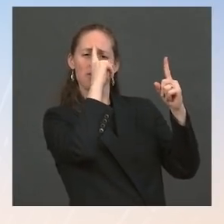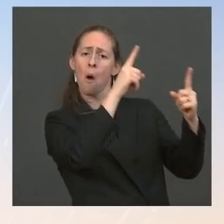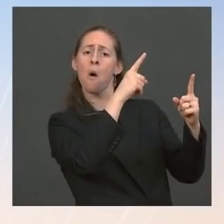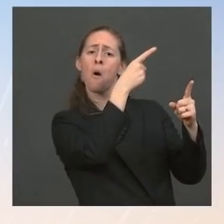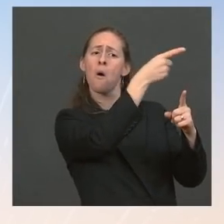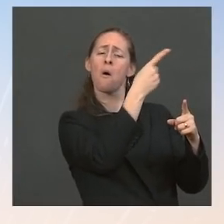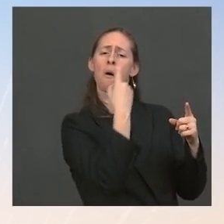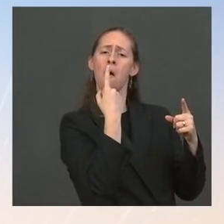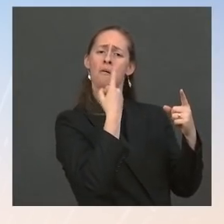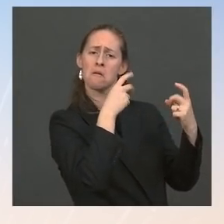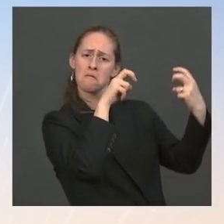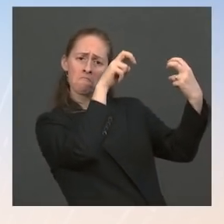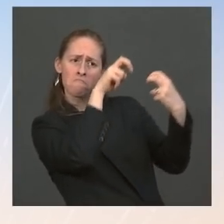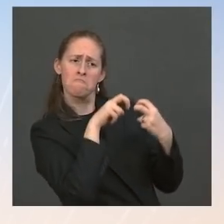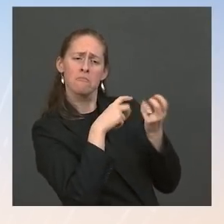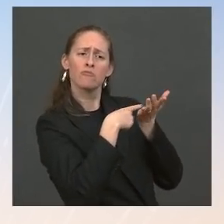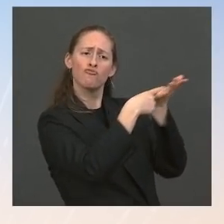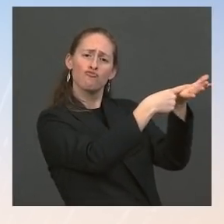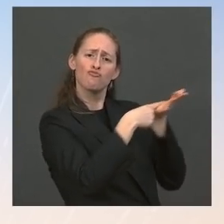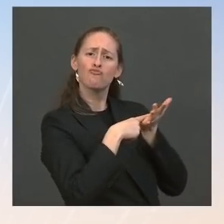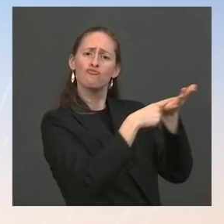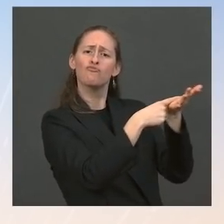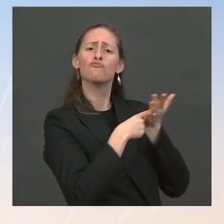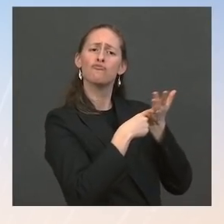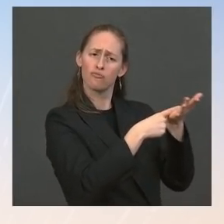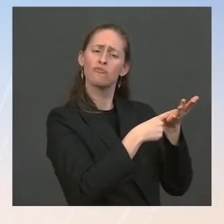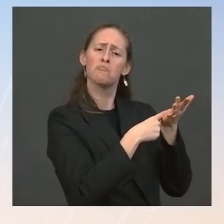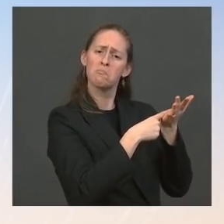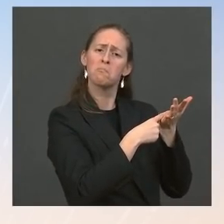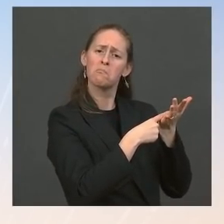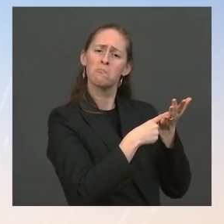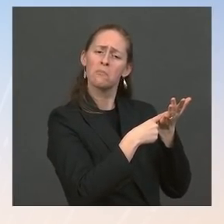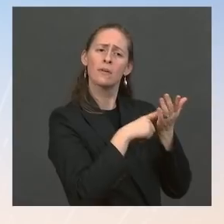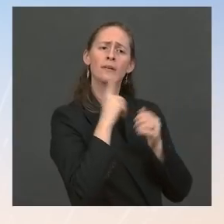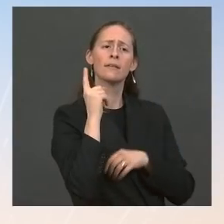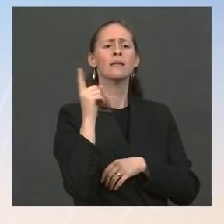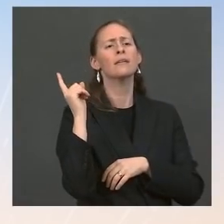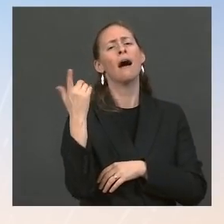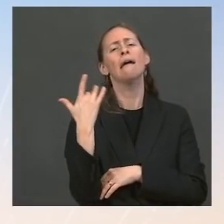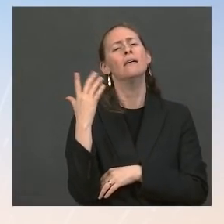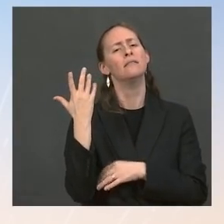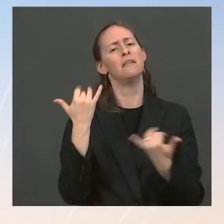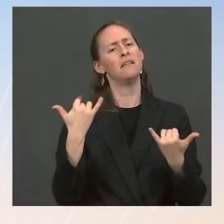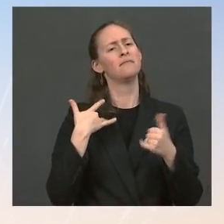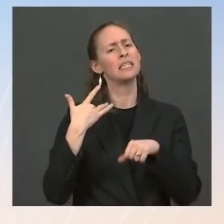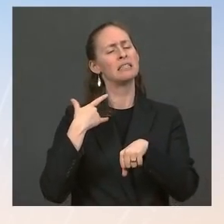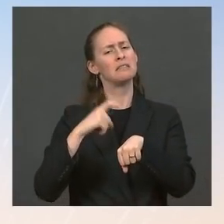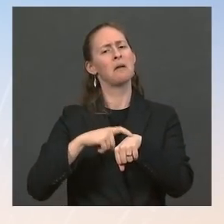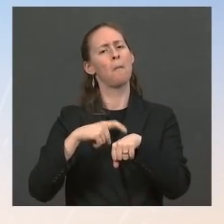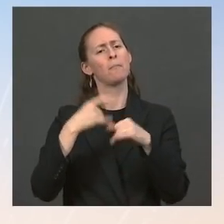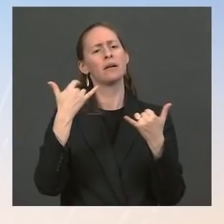And because of that, the President feels that he's able to have candid discussions with President Xi --